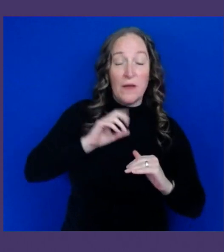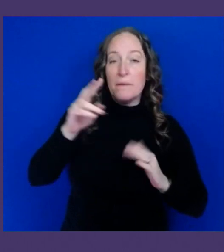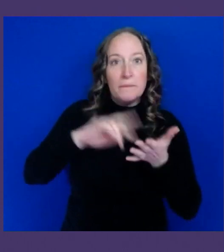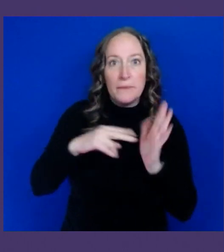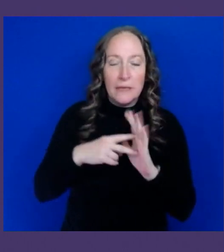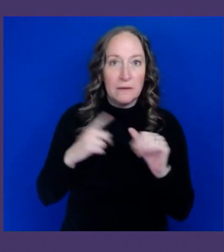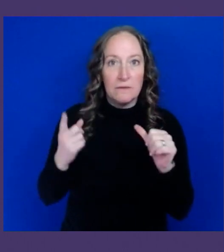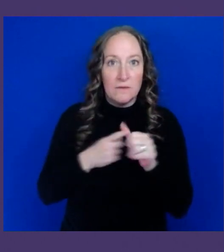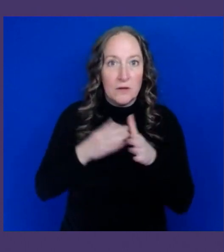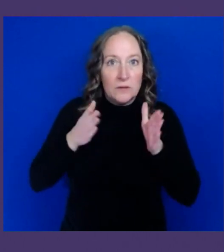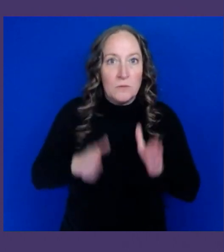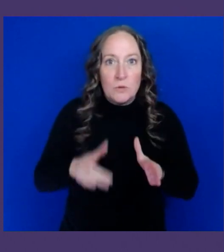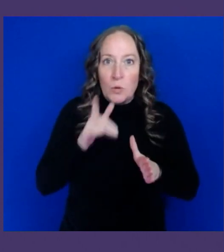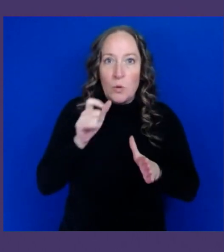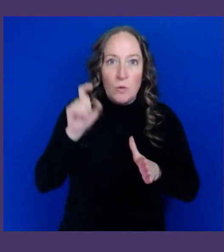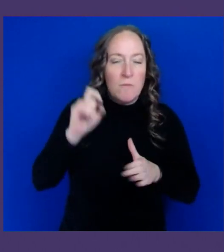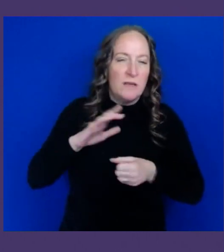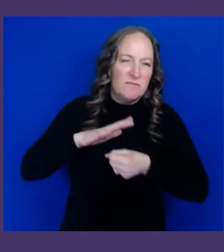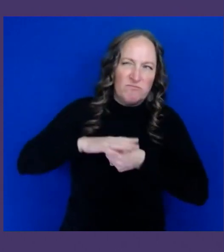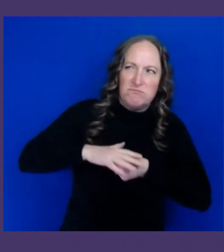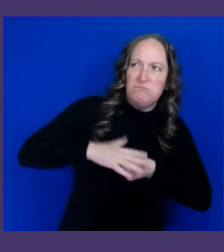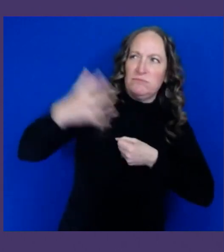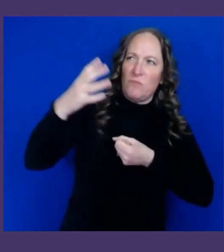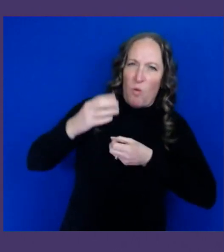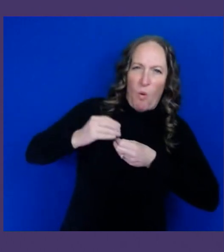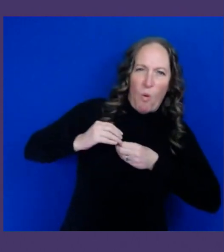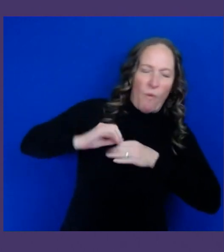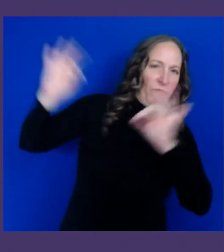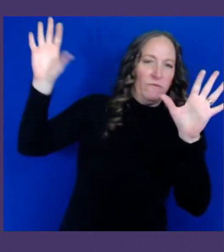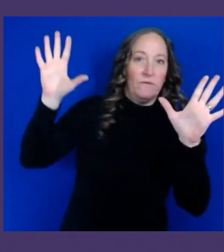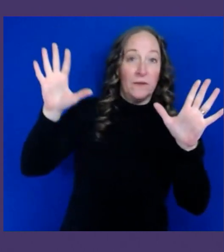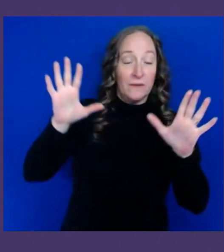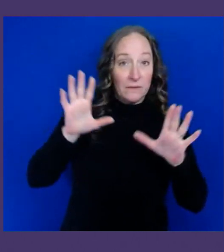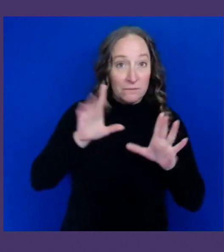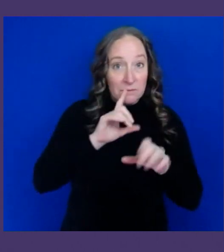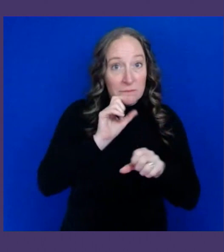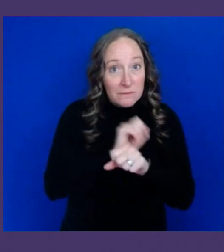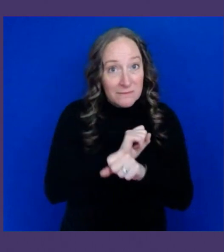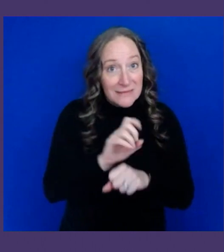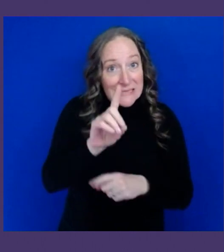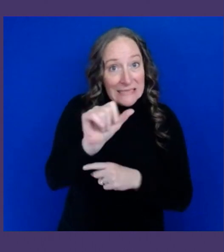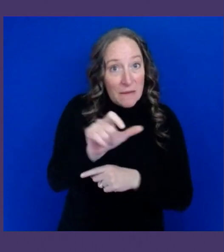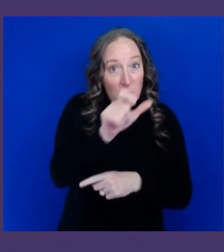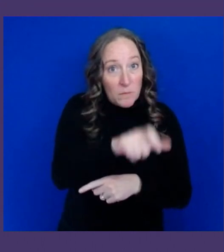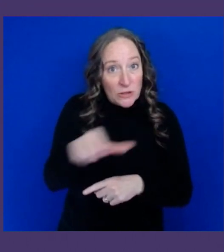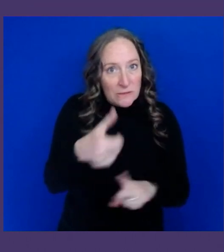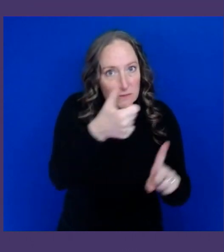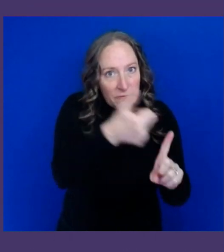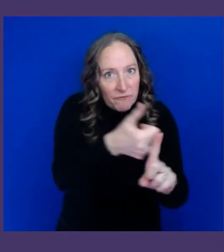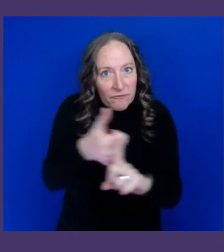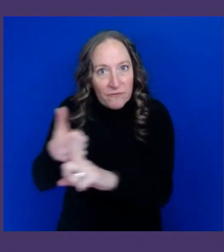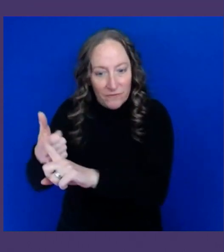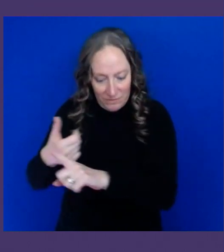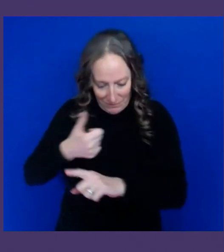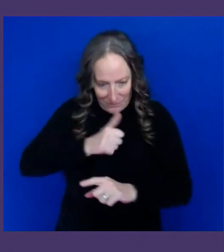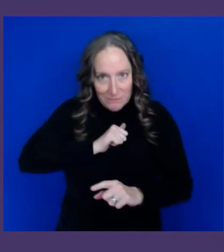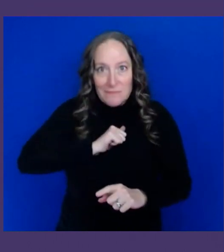ableism is in fact the disabled person themselves. As we liberate ourselves from ableism,